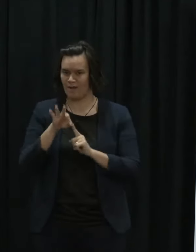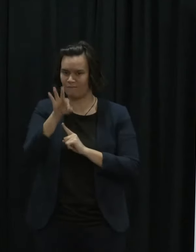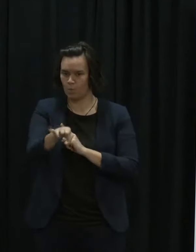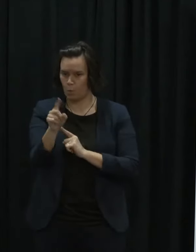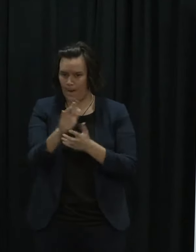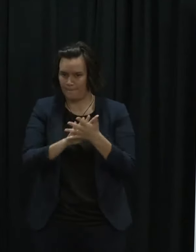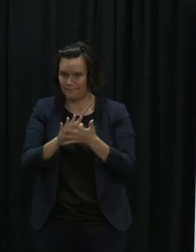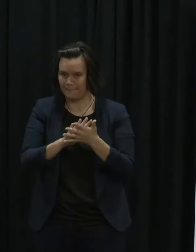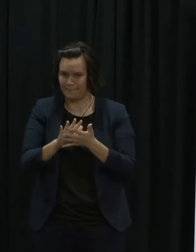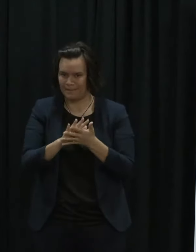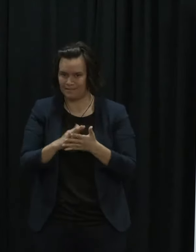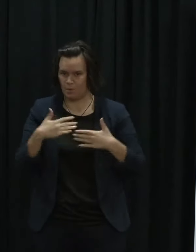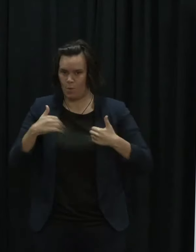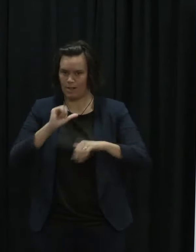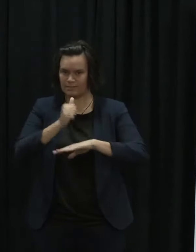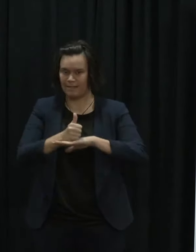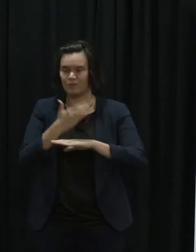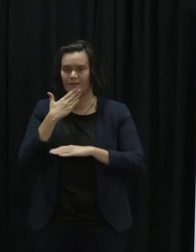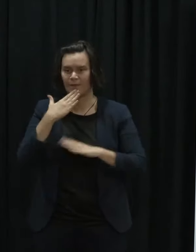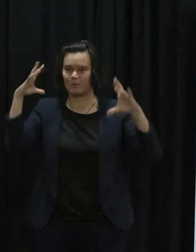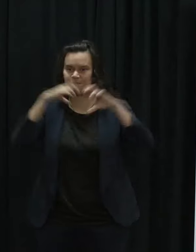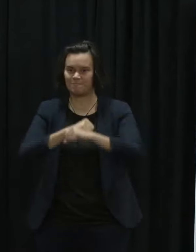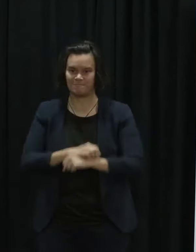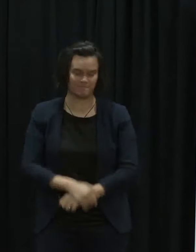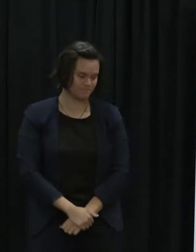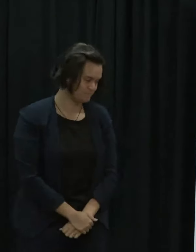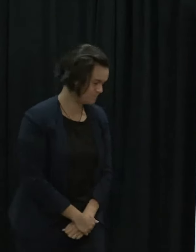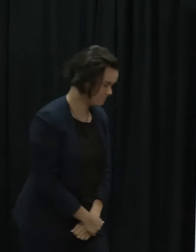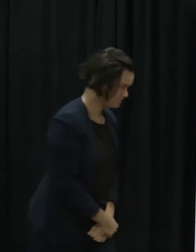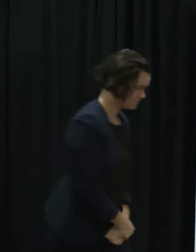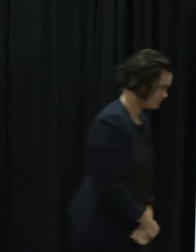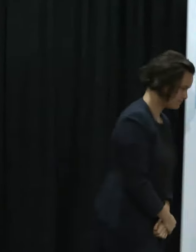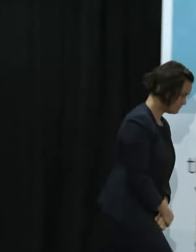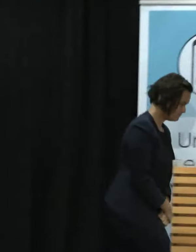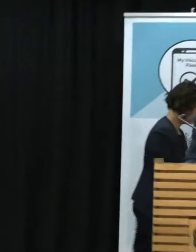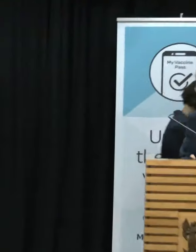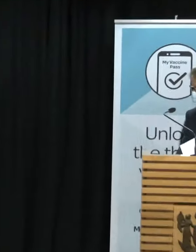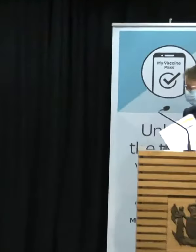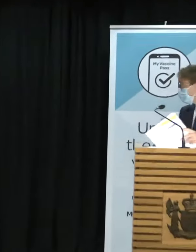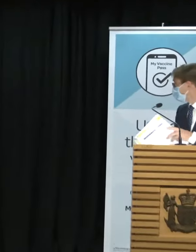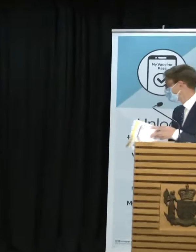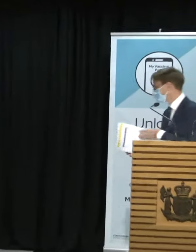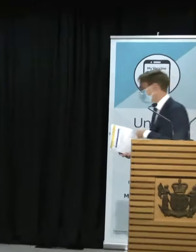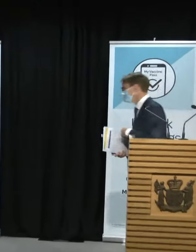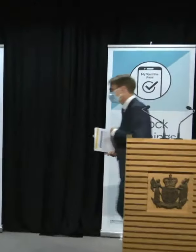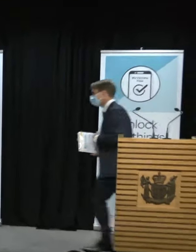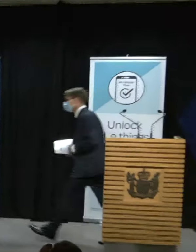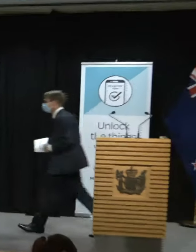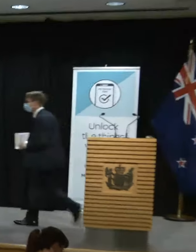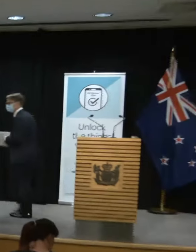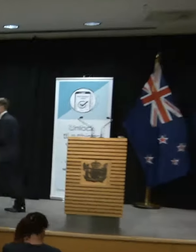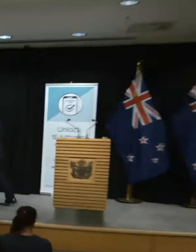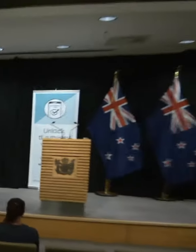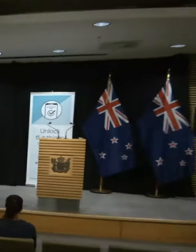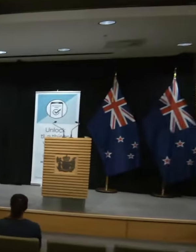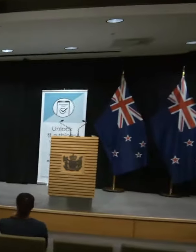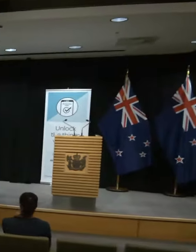focused on both. Thank you, everyone. You know the definition of housing affordability.